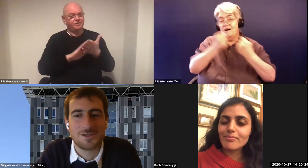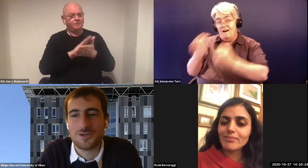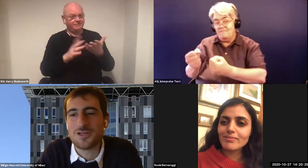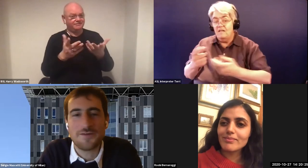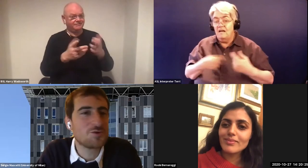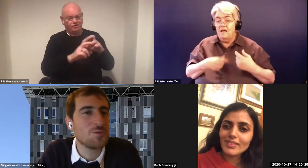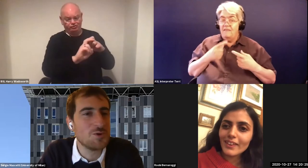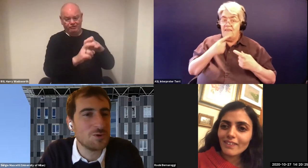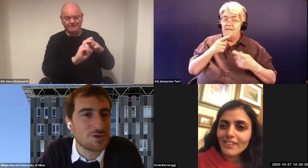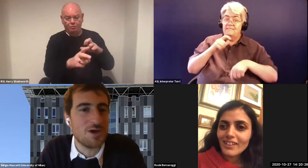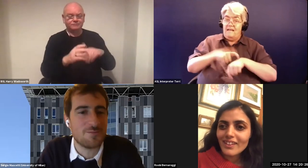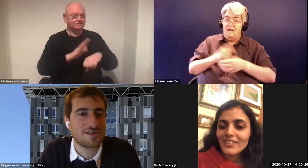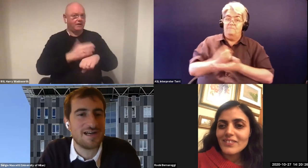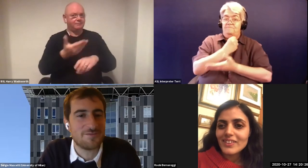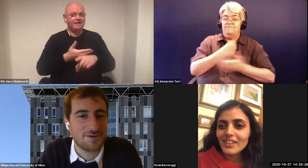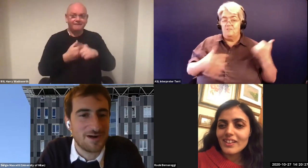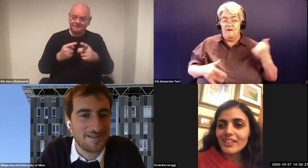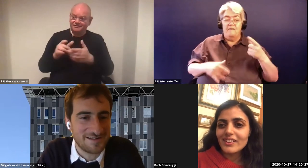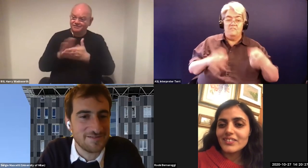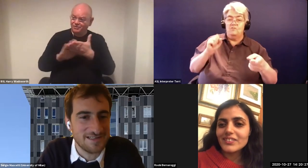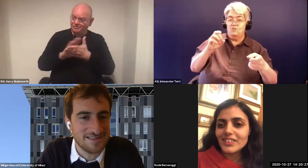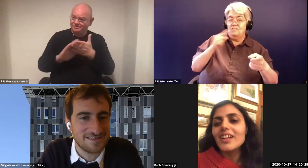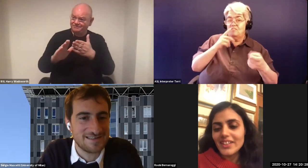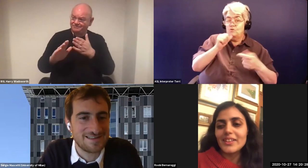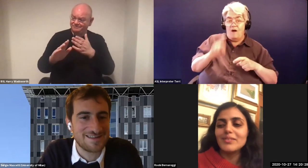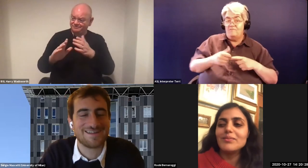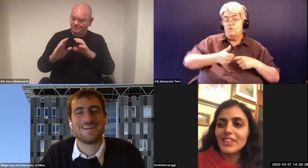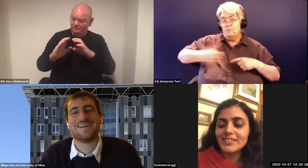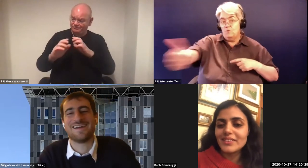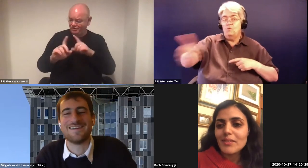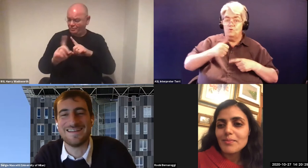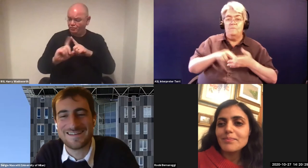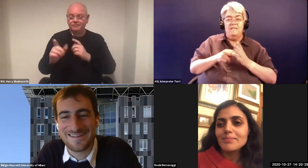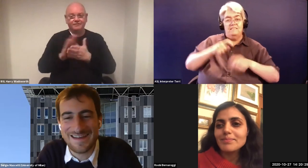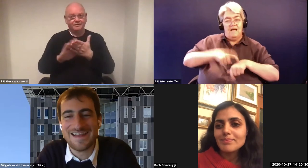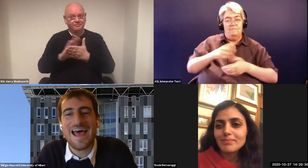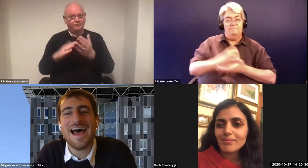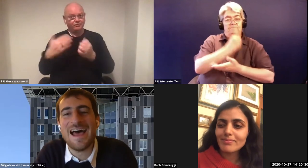didn't have to commute so you have more time for other activities yeah yes that's great great um